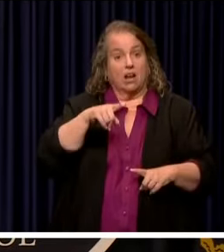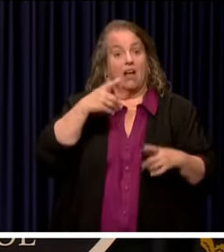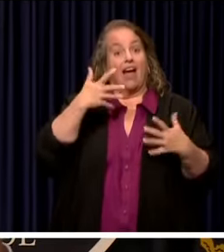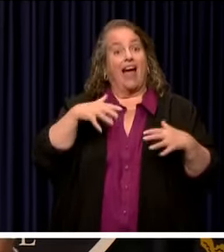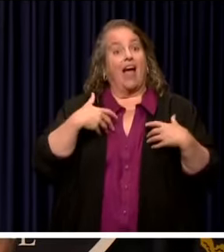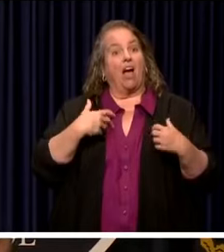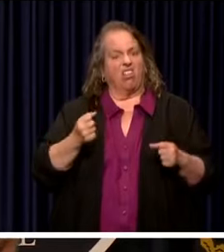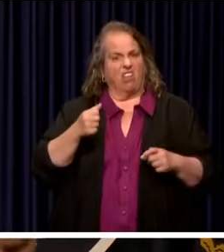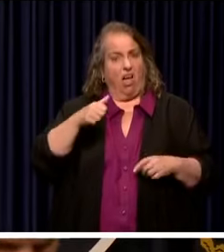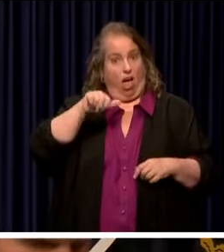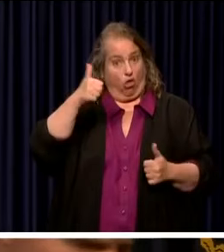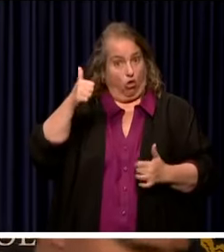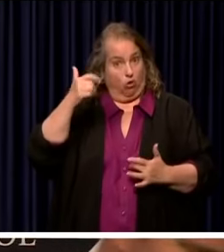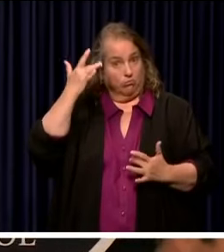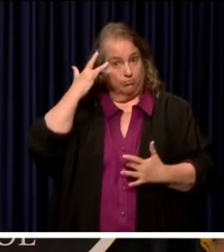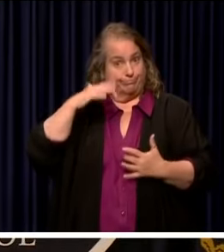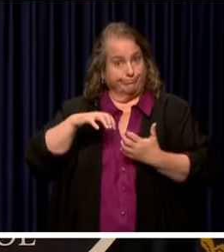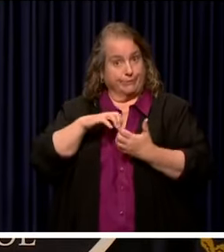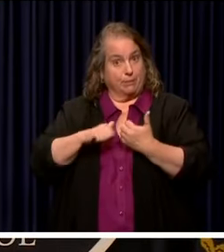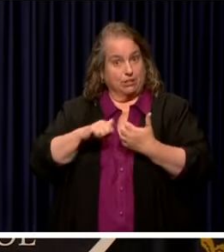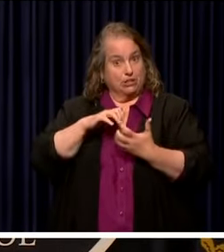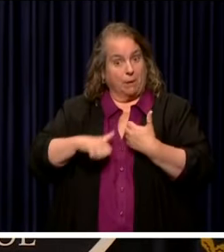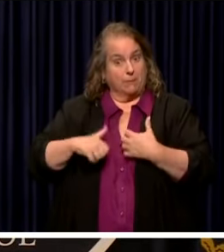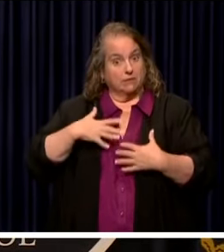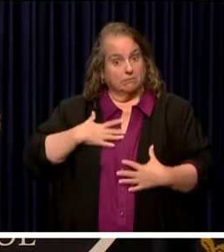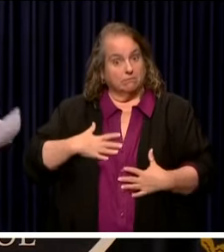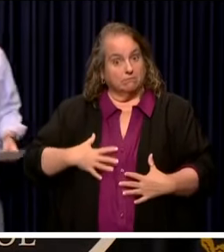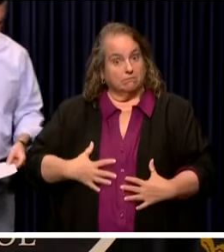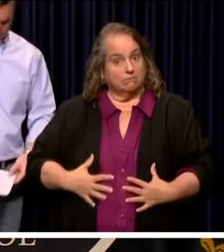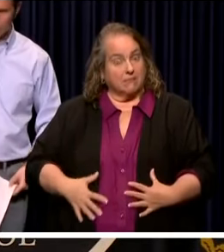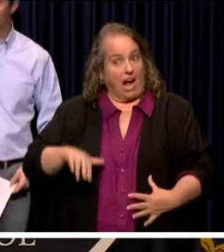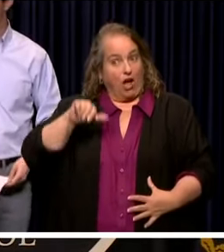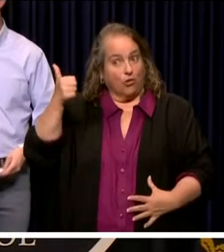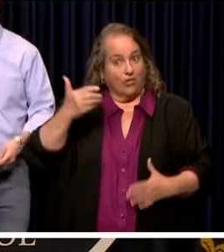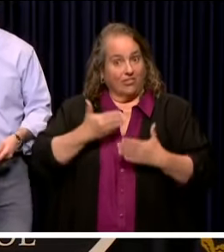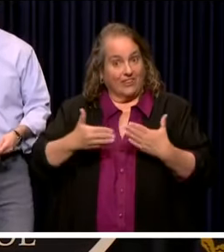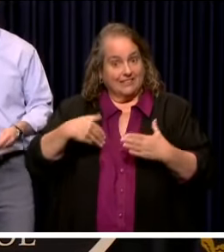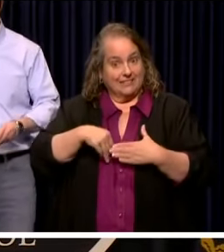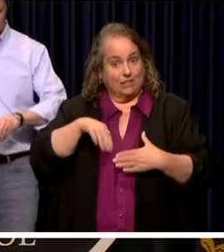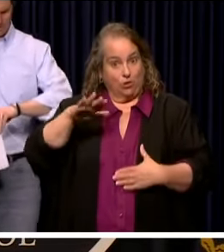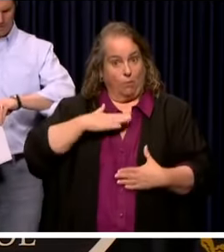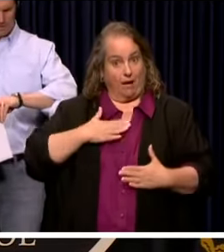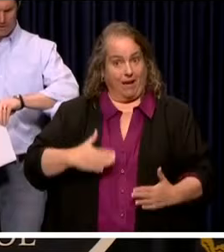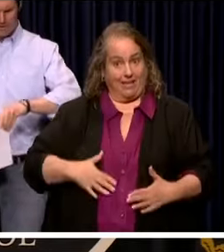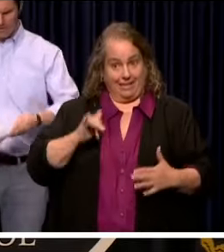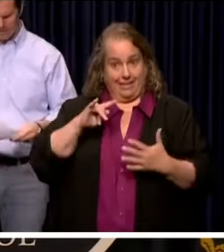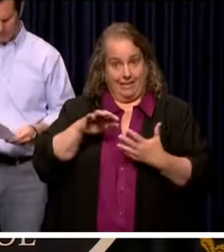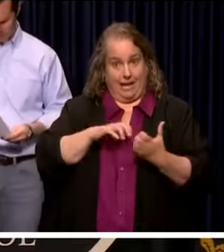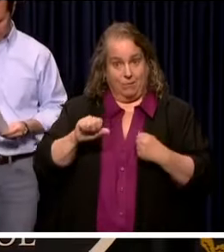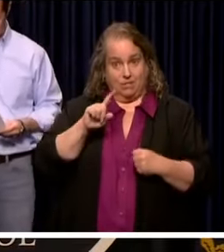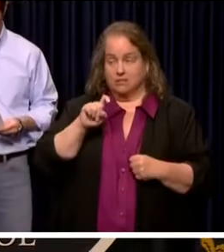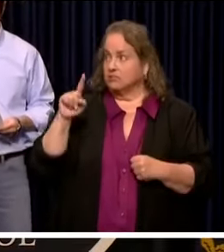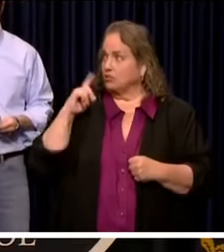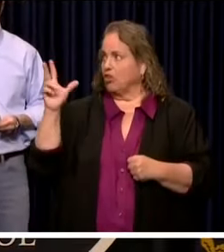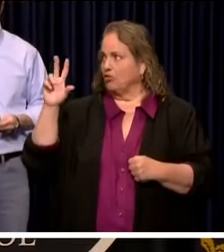REQUIREMENTS OF ABOUT PEOPLE WHO COME IN THE STATE ARE GOING TO